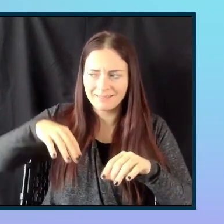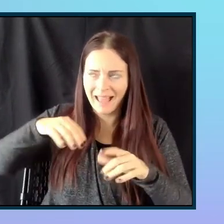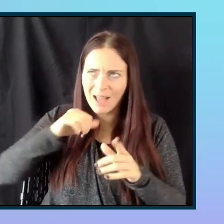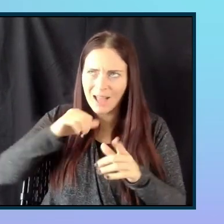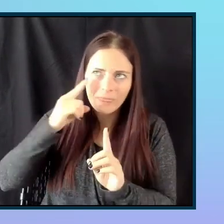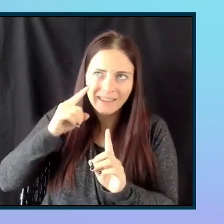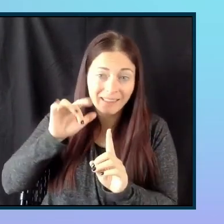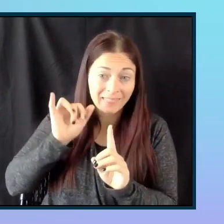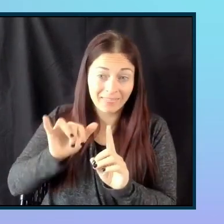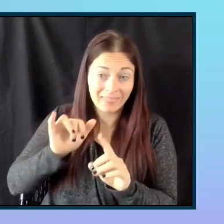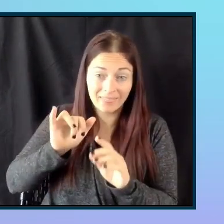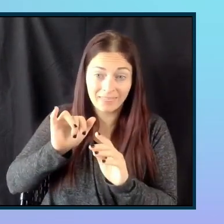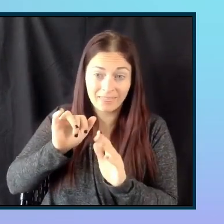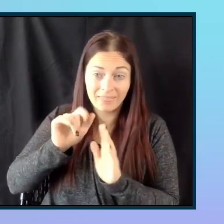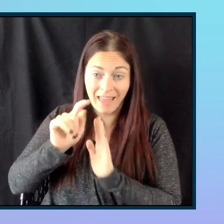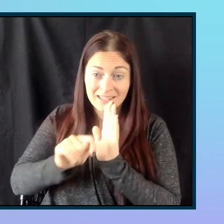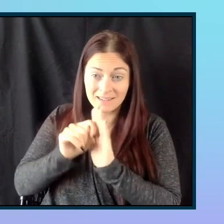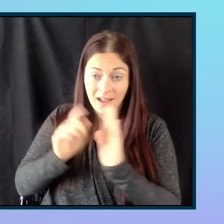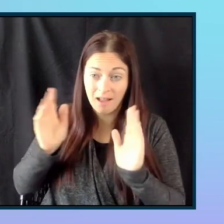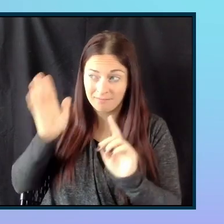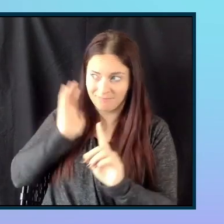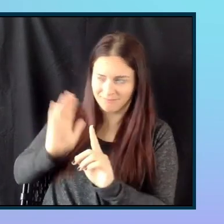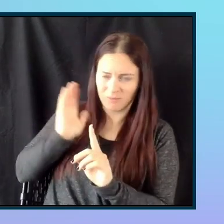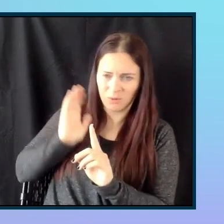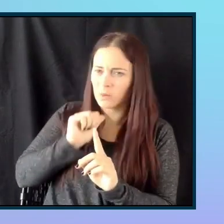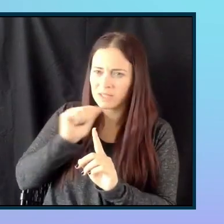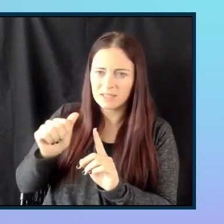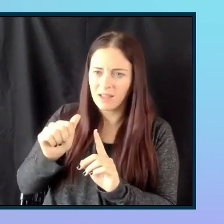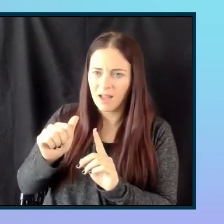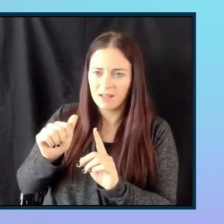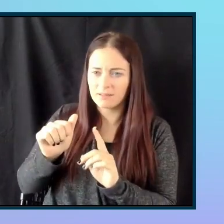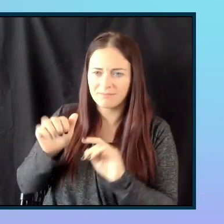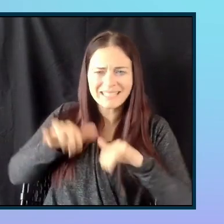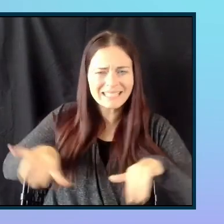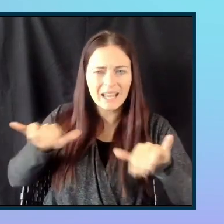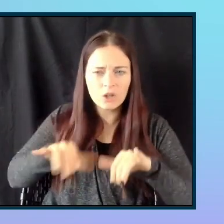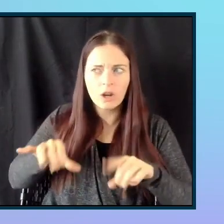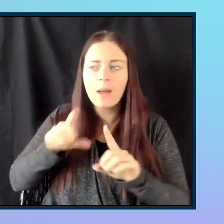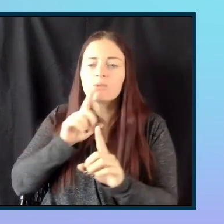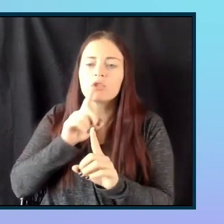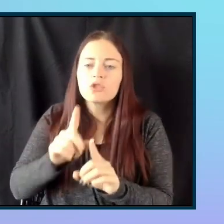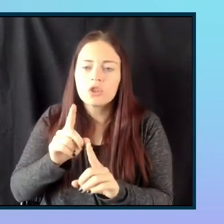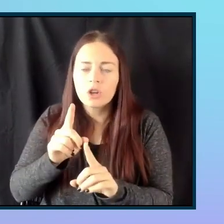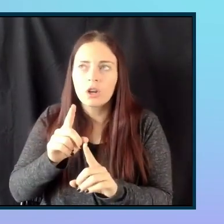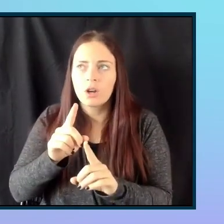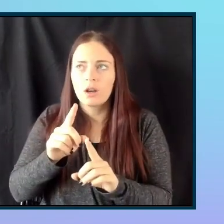I am sure it'll be picked up. No doubt somebody will bring this up for 3.0.